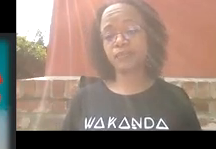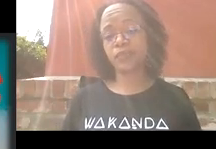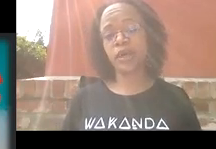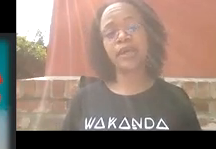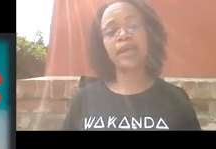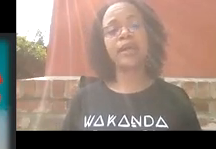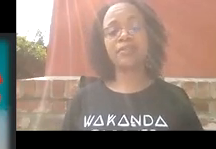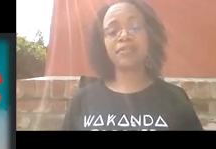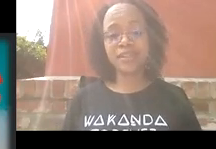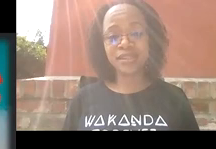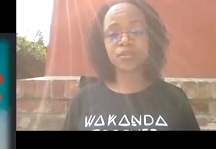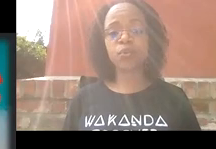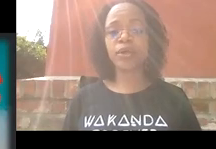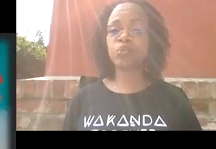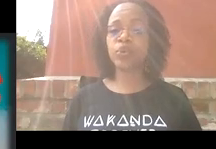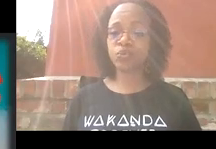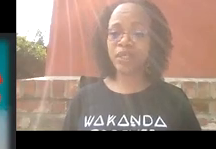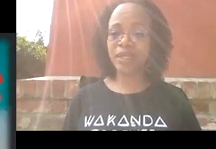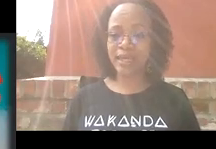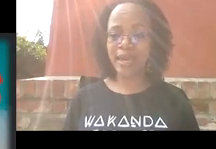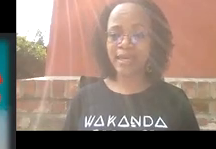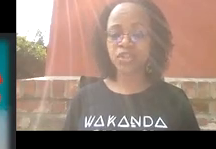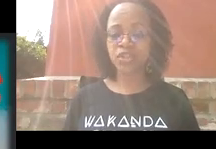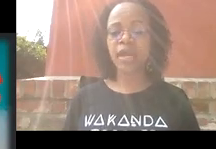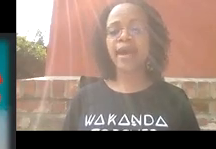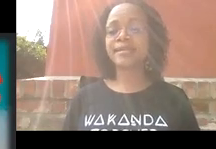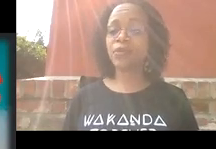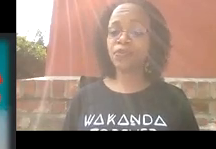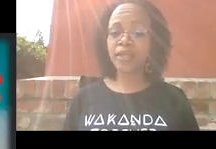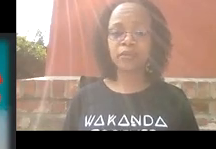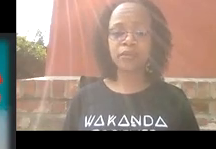That this is a work in which we can engage as a field